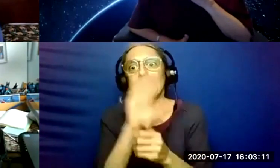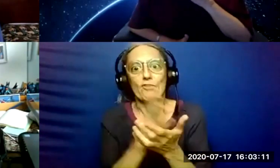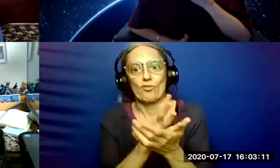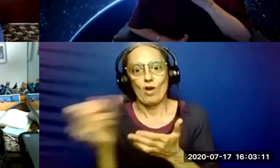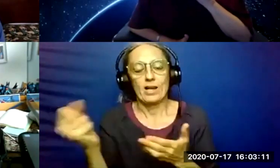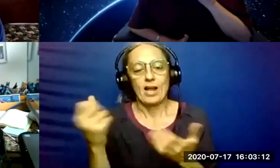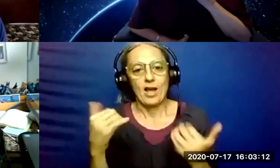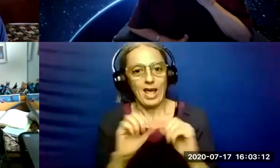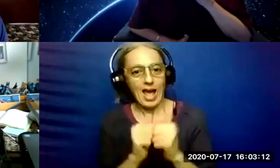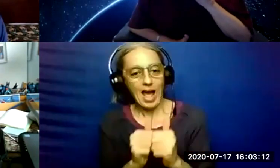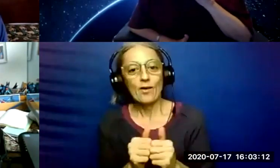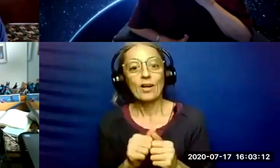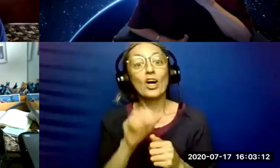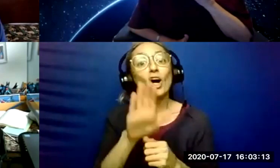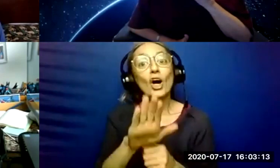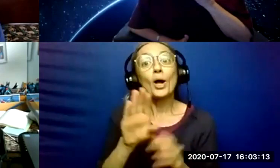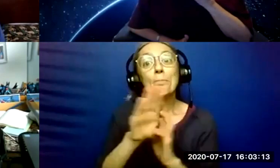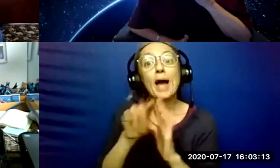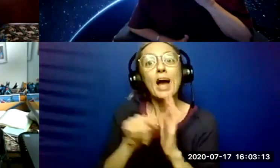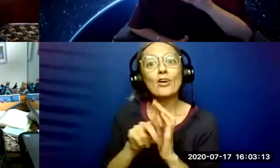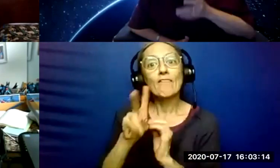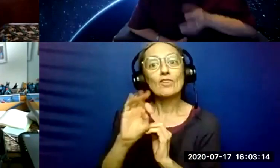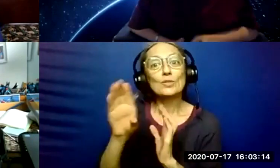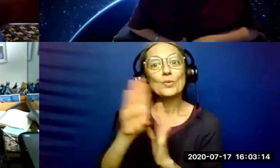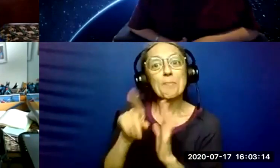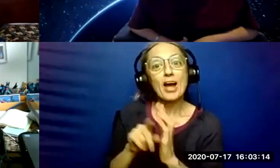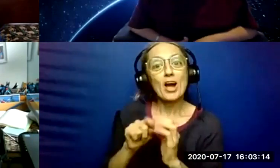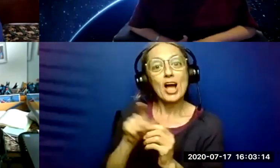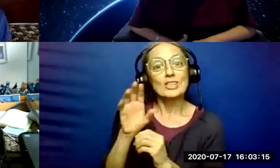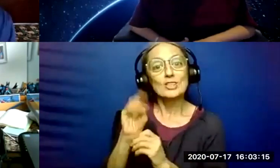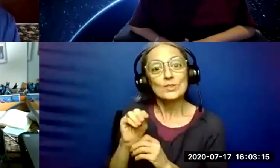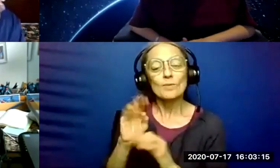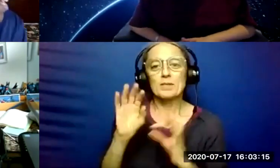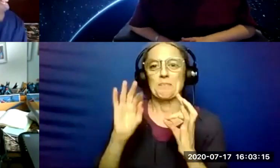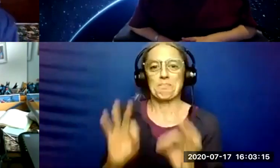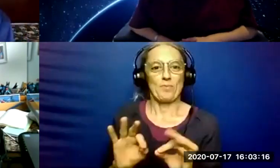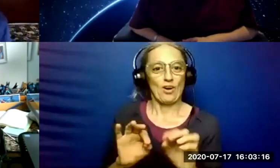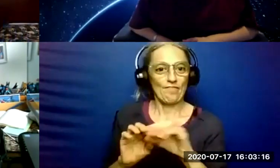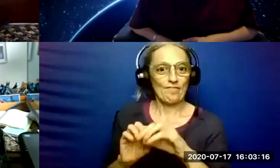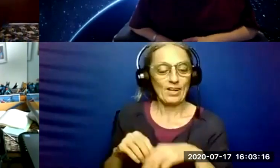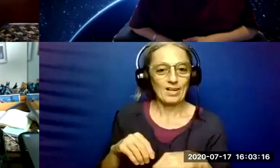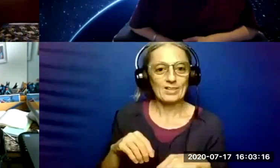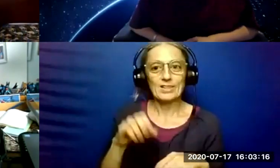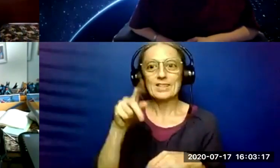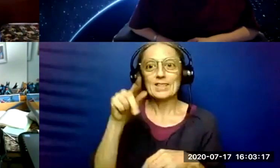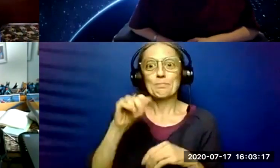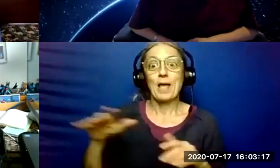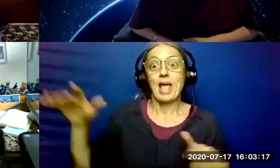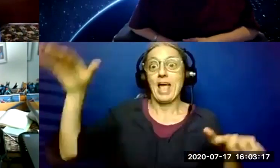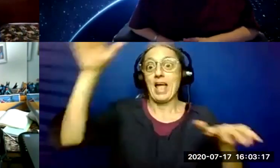so appropriate and mysterious? She came riding in from the infinity of space.